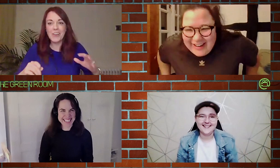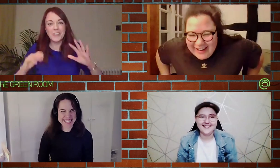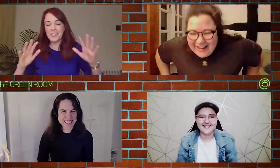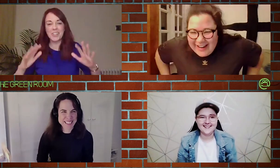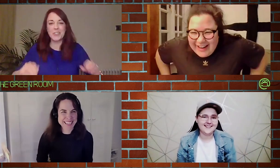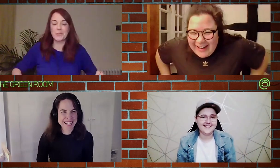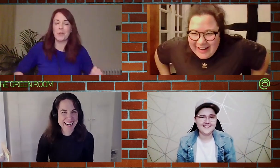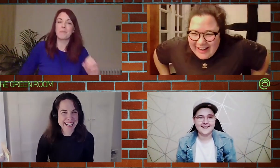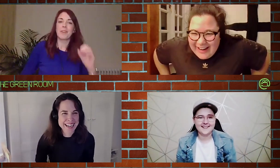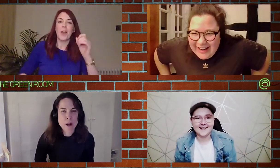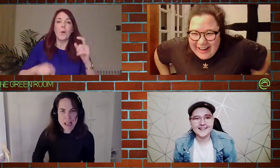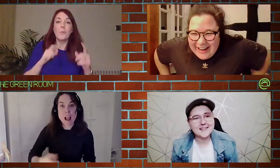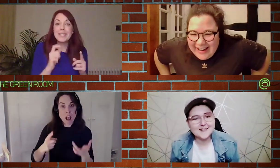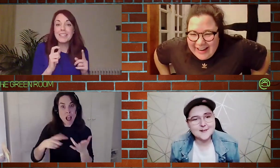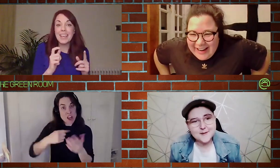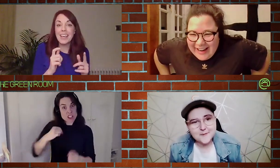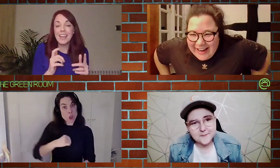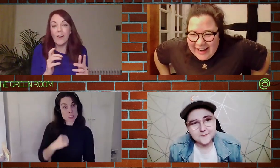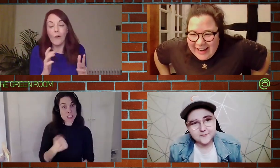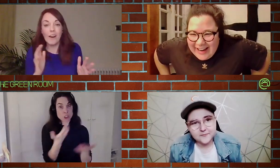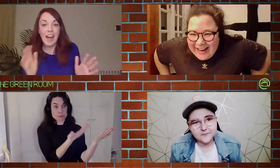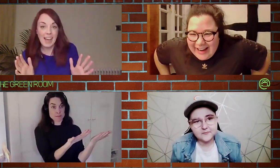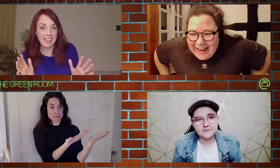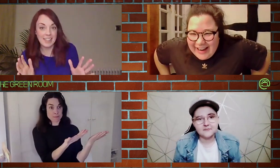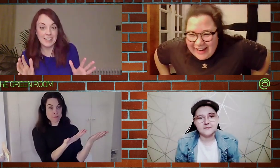Doing another Scottish one. Whisky or haggis?